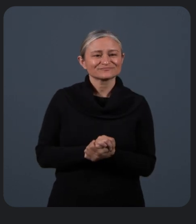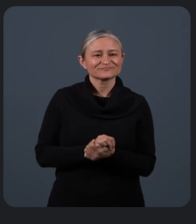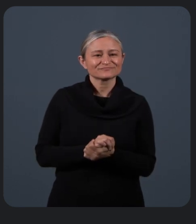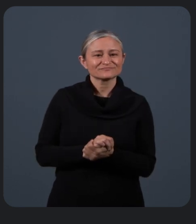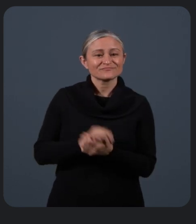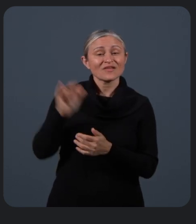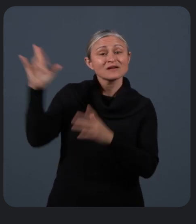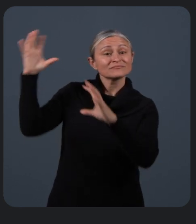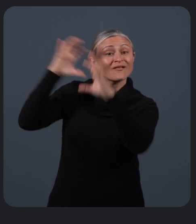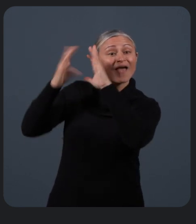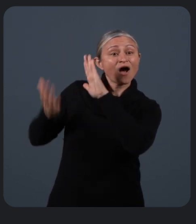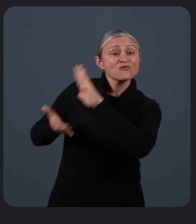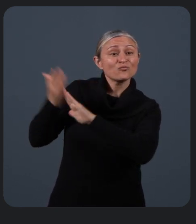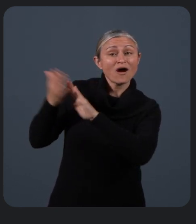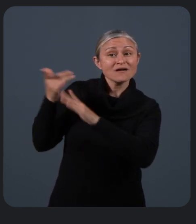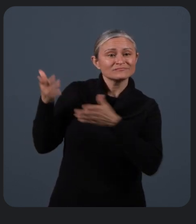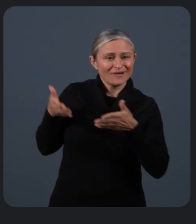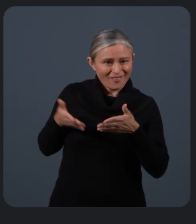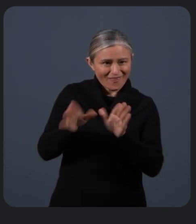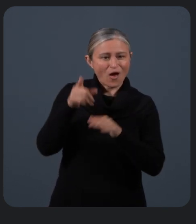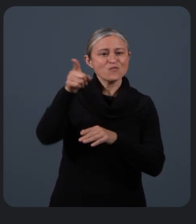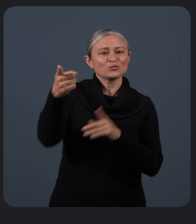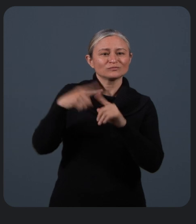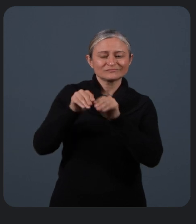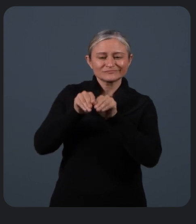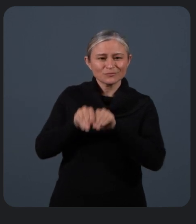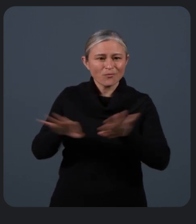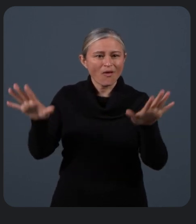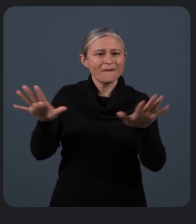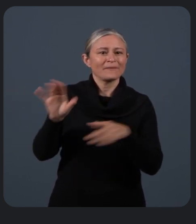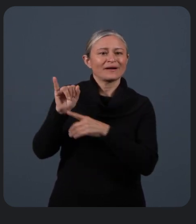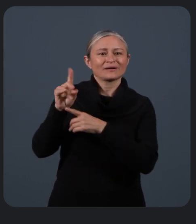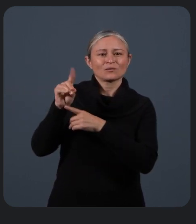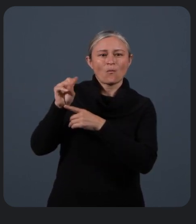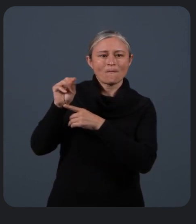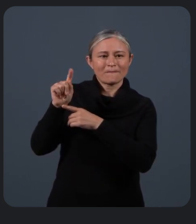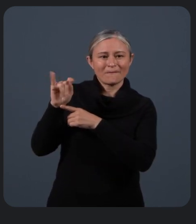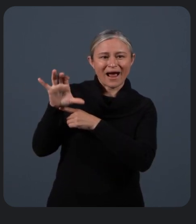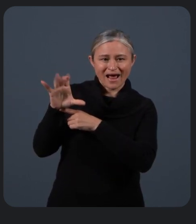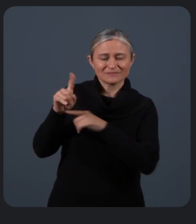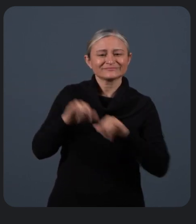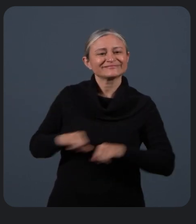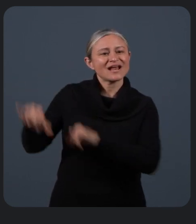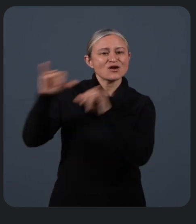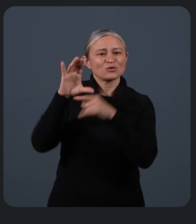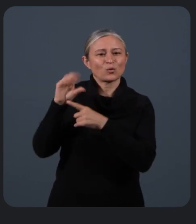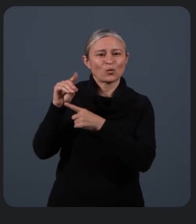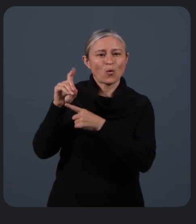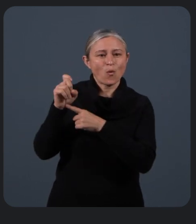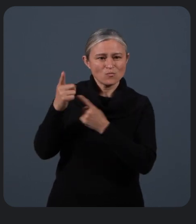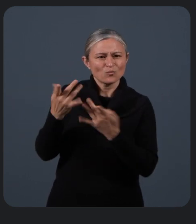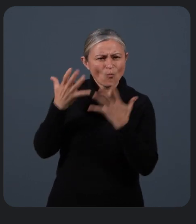Just like Cloud Run allows you to deploy idiomatic and standard code, you may want to use a relational database